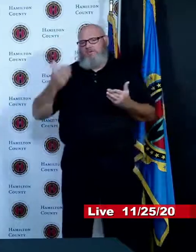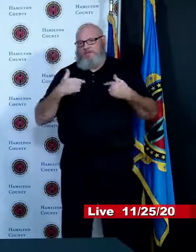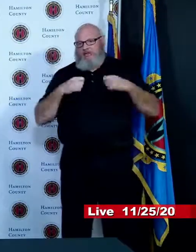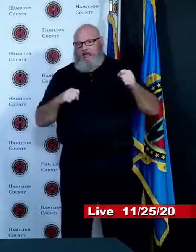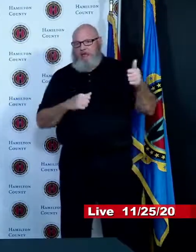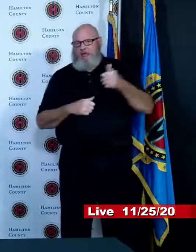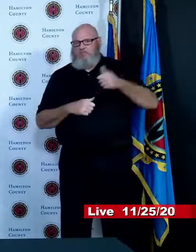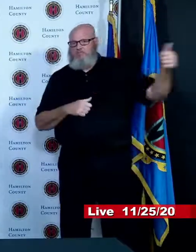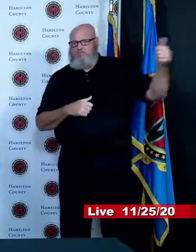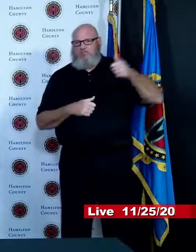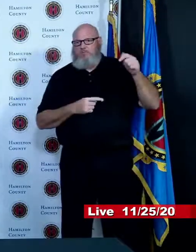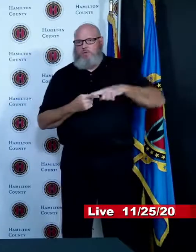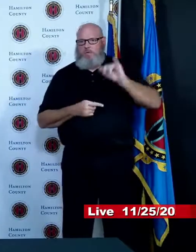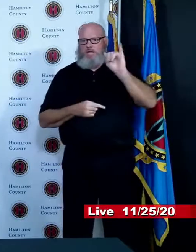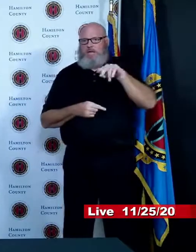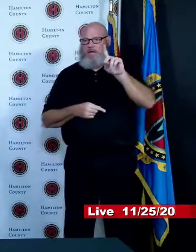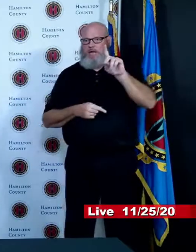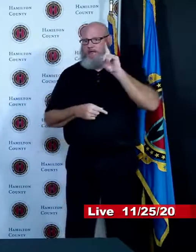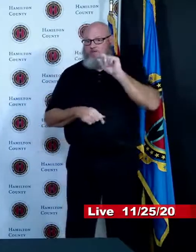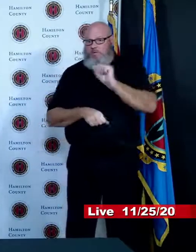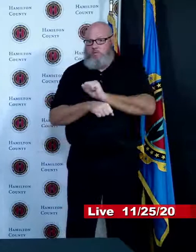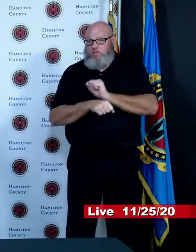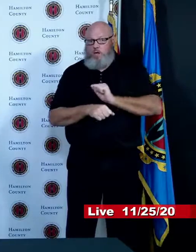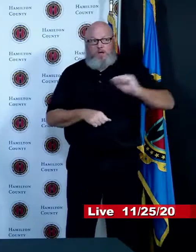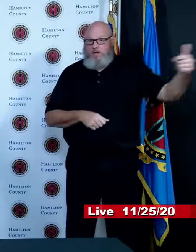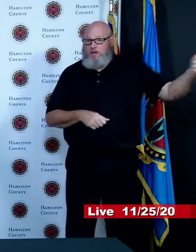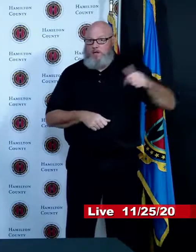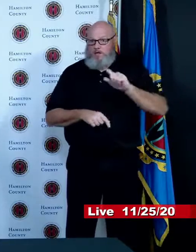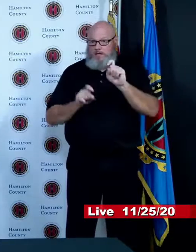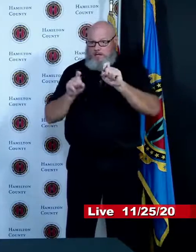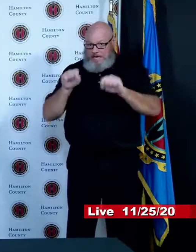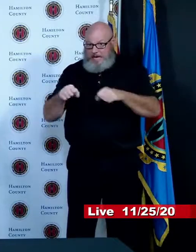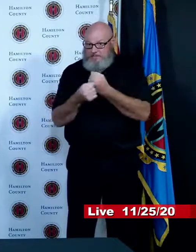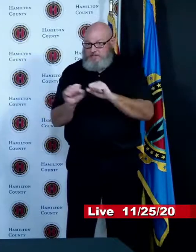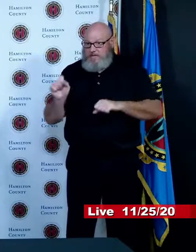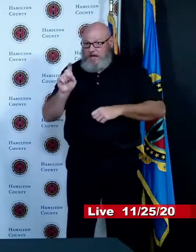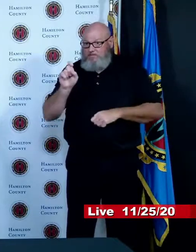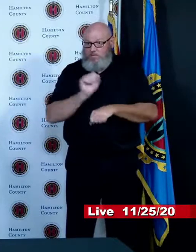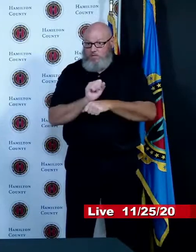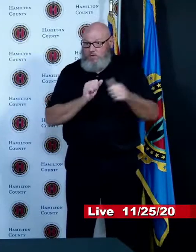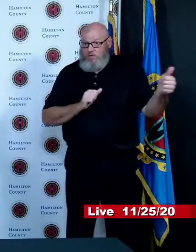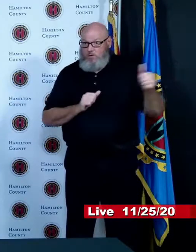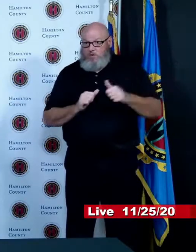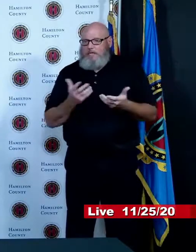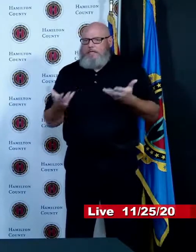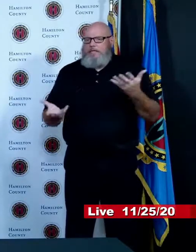from Kentucky I think that does hold true but you know the message doesn't change at all no matter